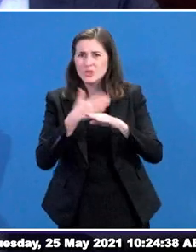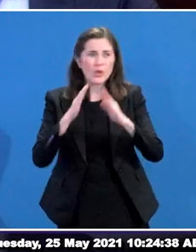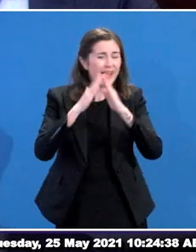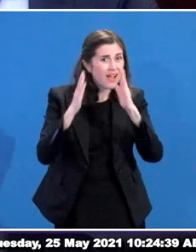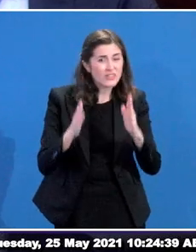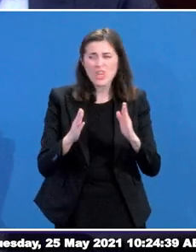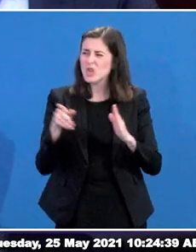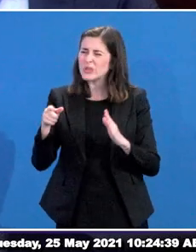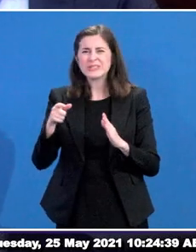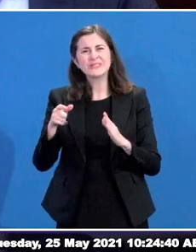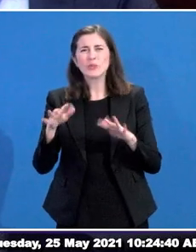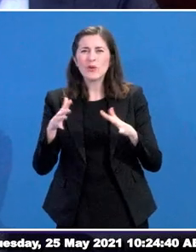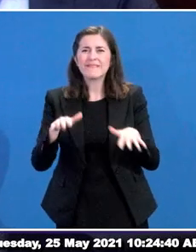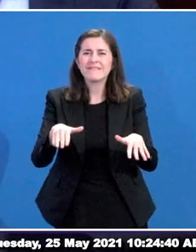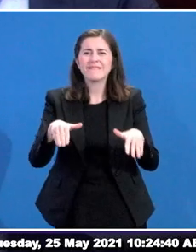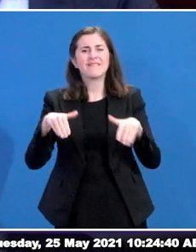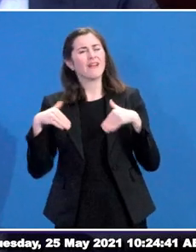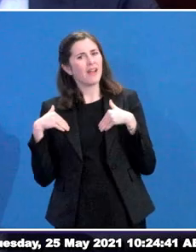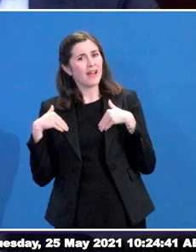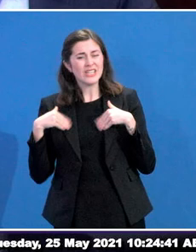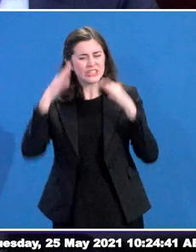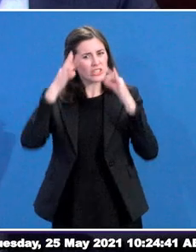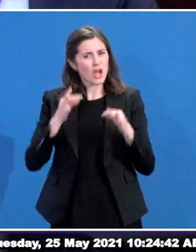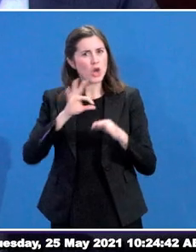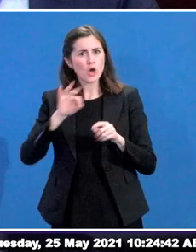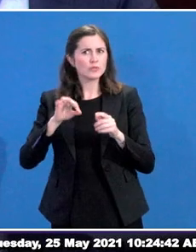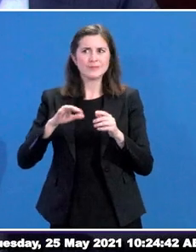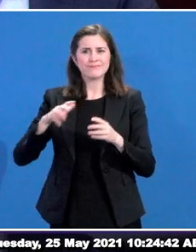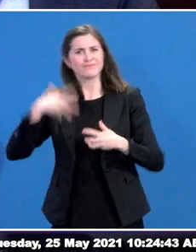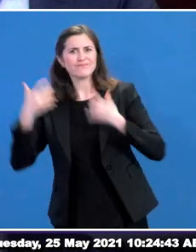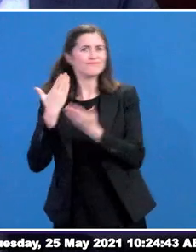You didn't make as many complaints or raise as many issues? That's right.